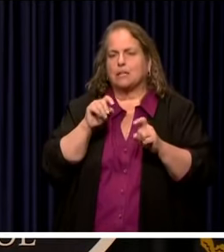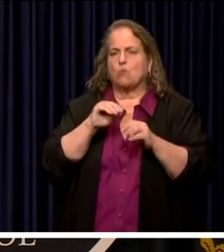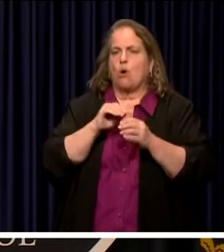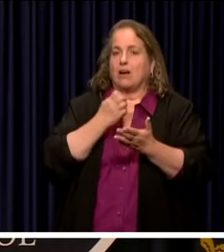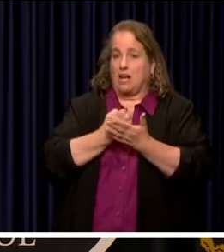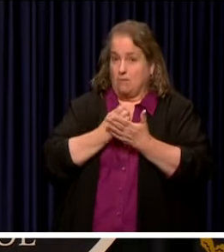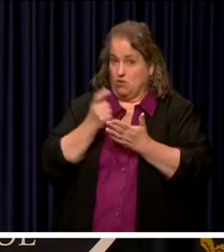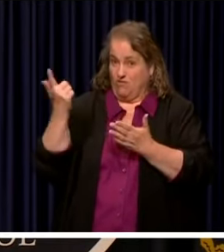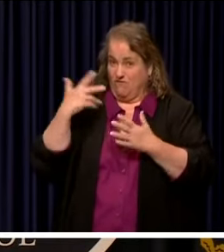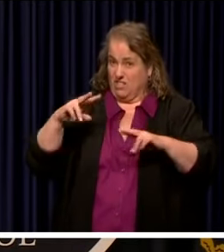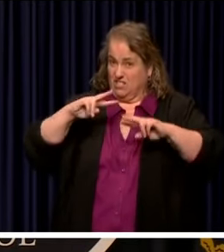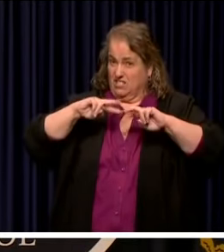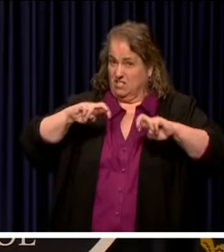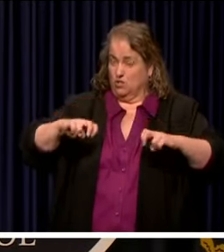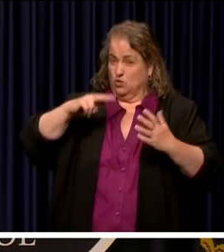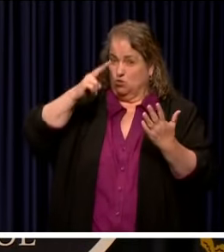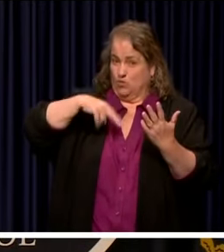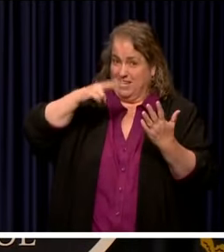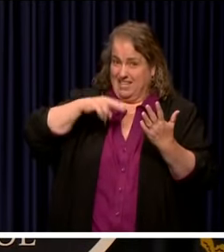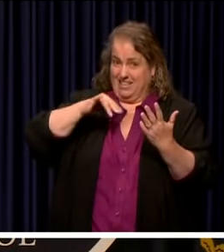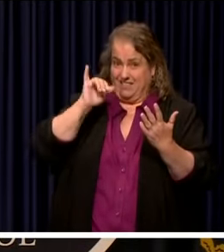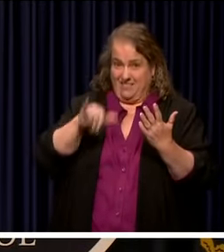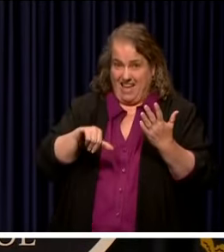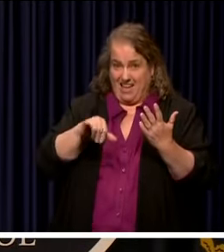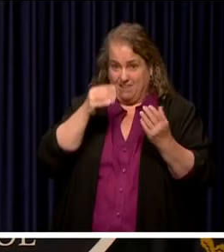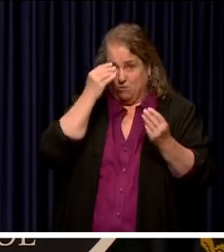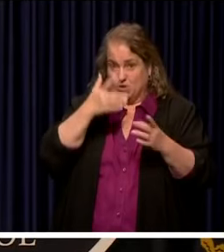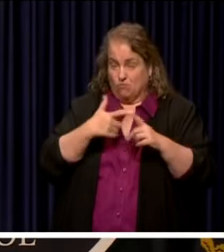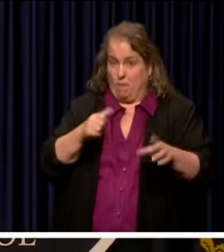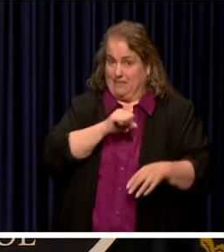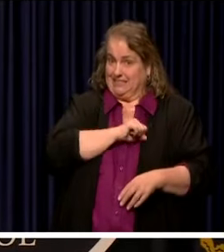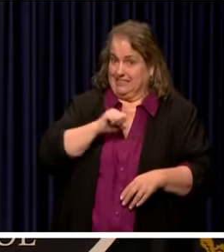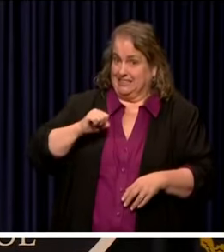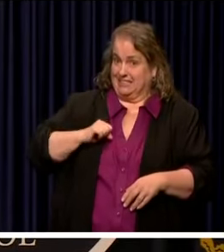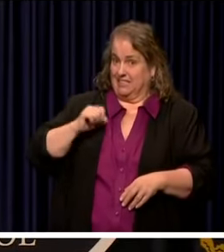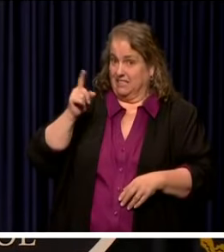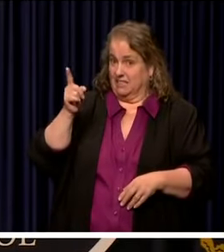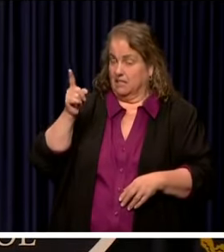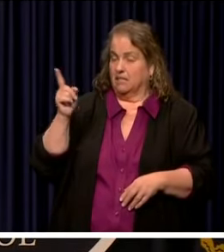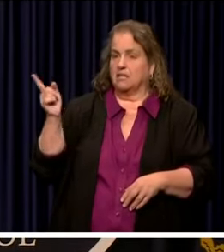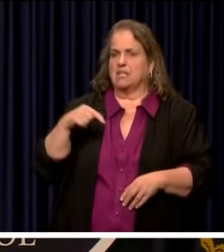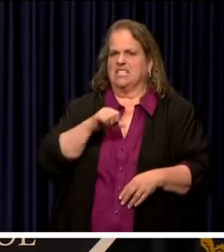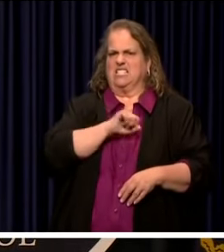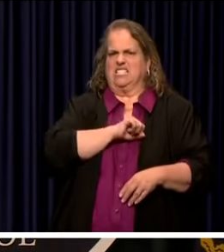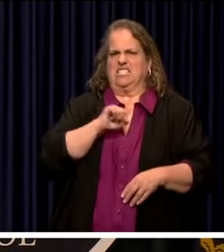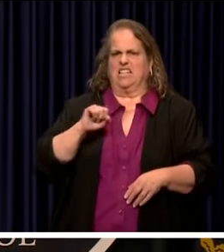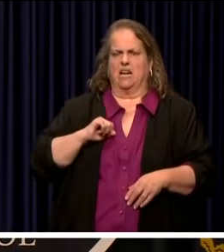WE'RE DIRECTLY TALKING TO OUR HOSPITAL SYSTEMS ABOUT A PHASED APPROACH. I HOPE WE CAN HAVE AN ANNOUNCEMENT ABOUT THE VERY